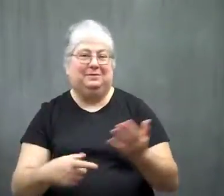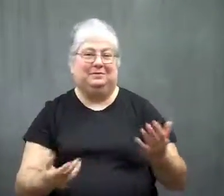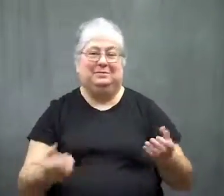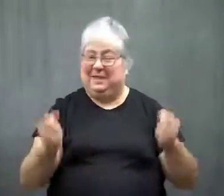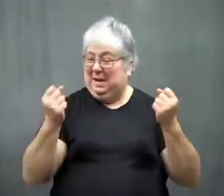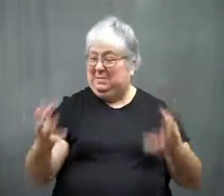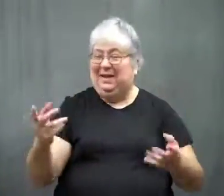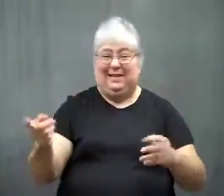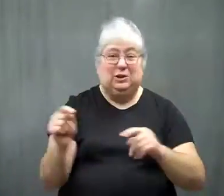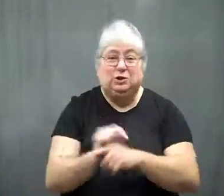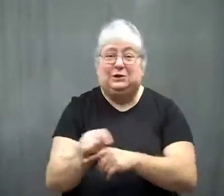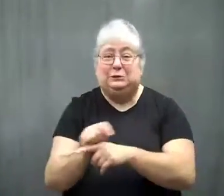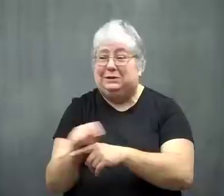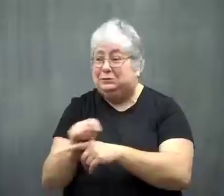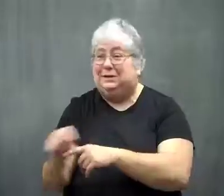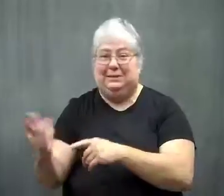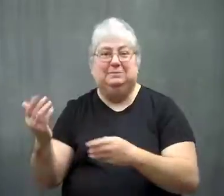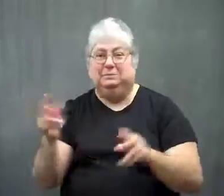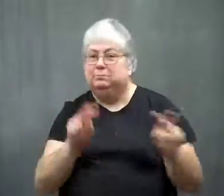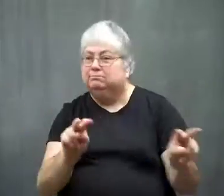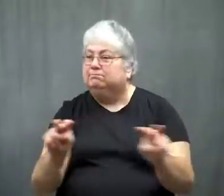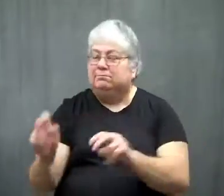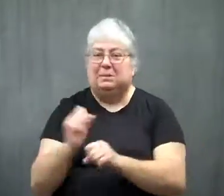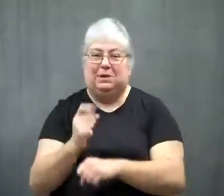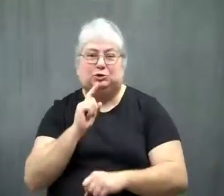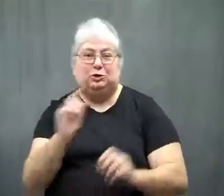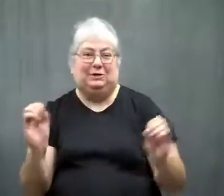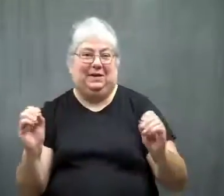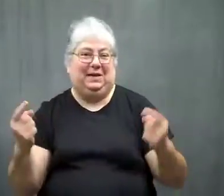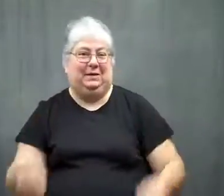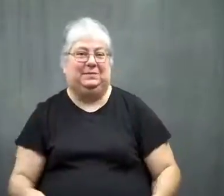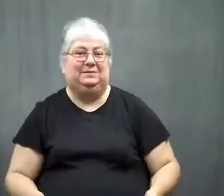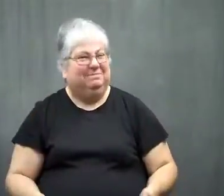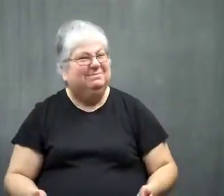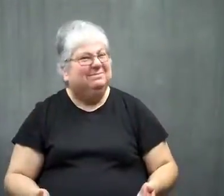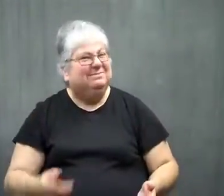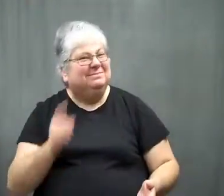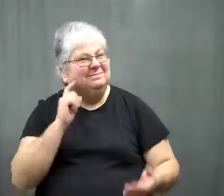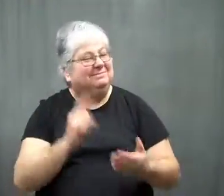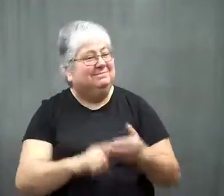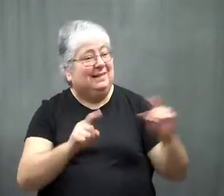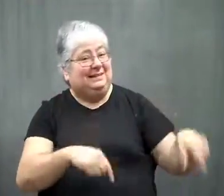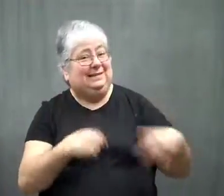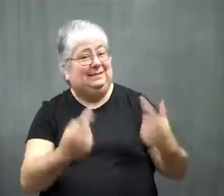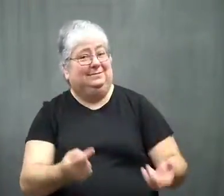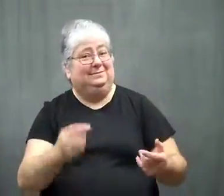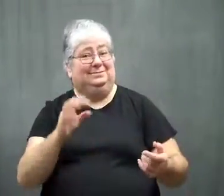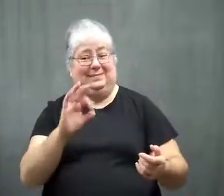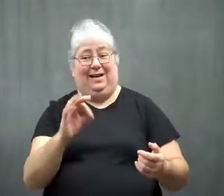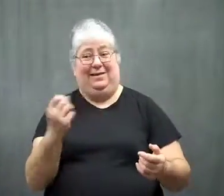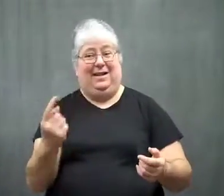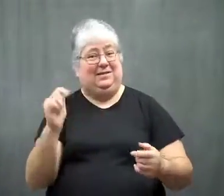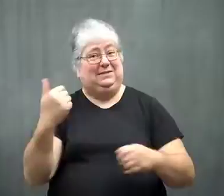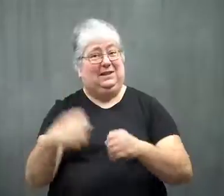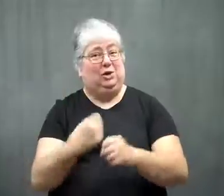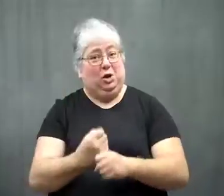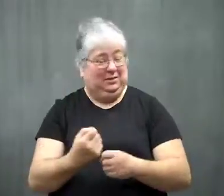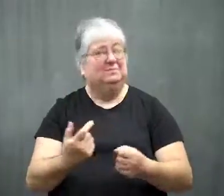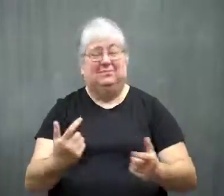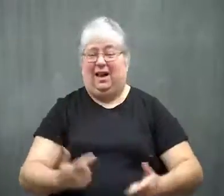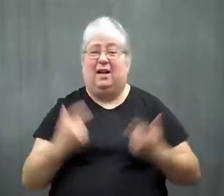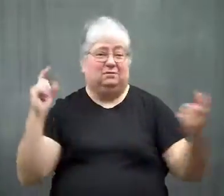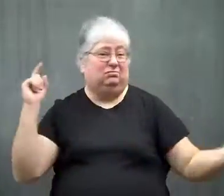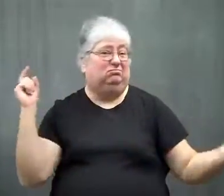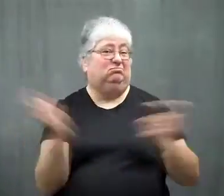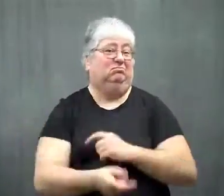A lot of people are being trained to watch out for signs and make sure nothing happens.